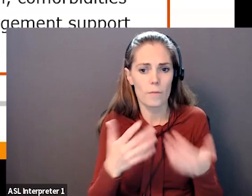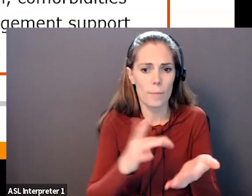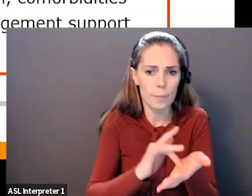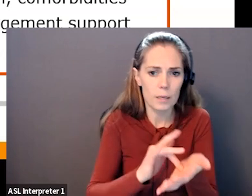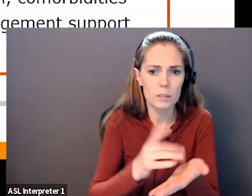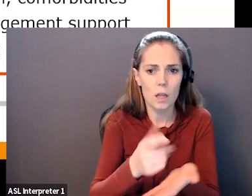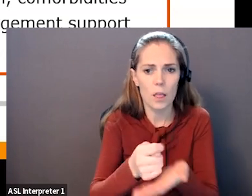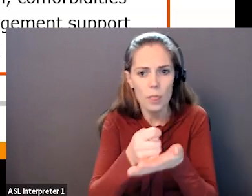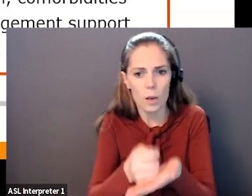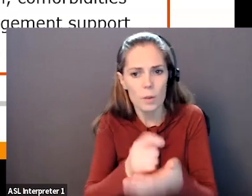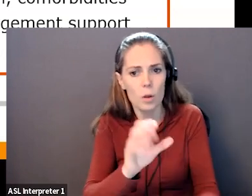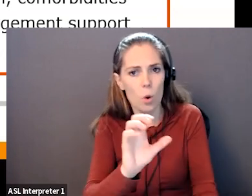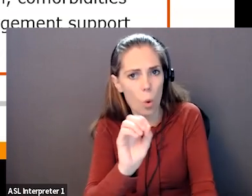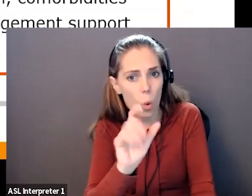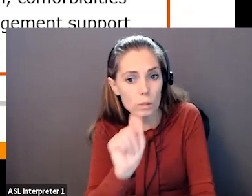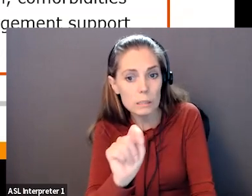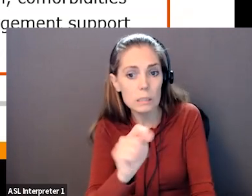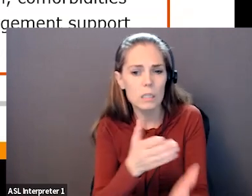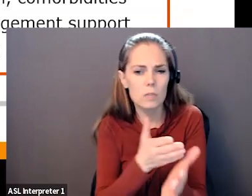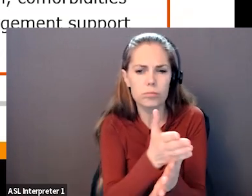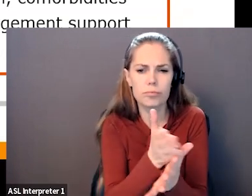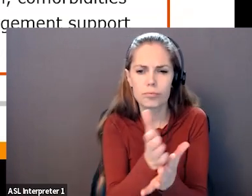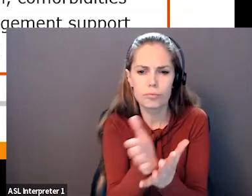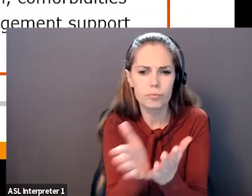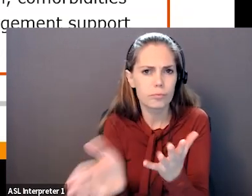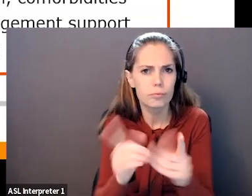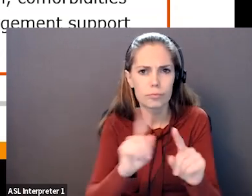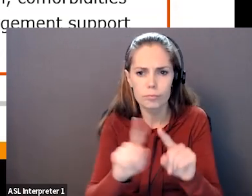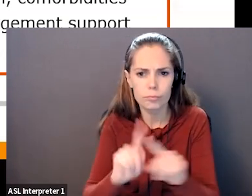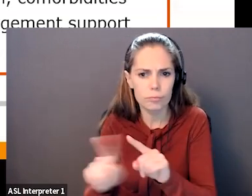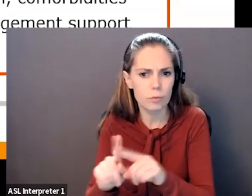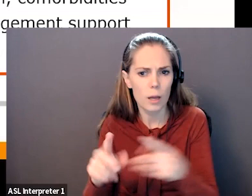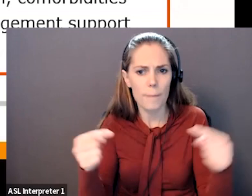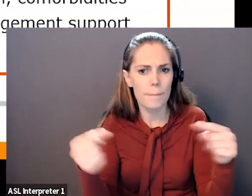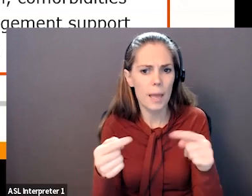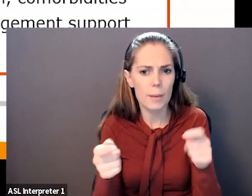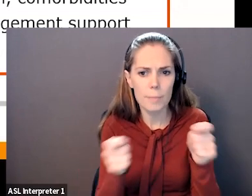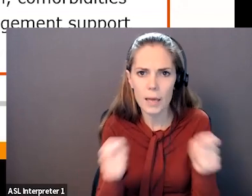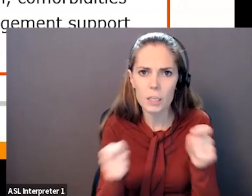kind of occupational rehabilitation, potentially pain management or other concurrent care programs